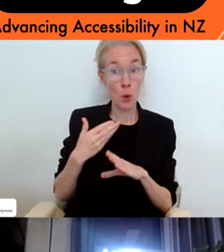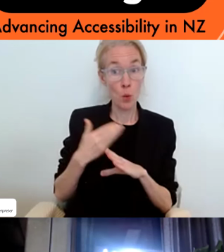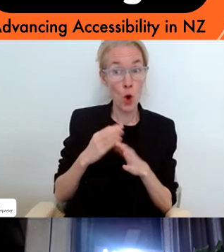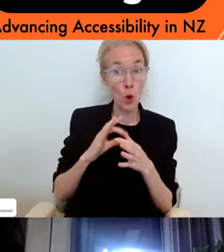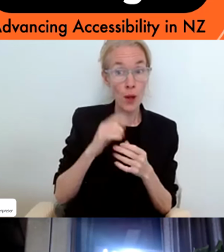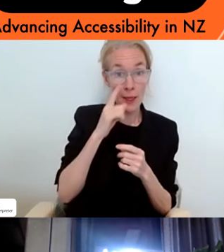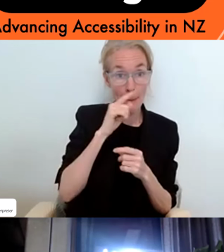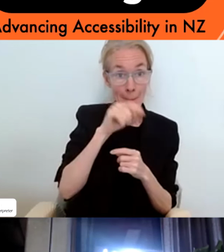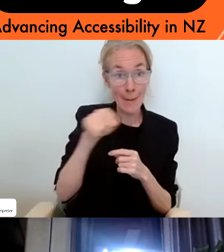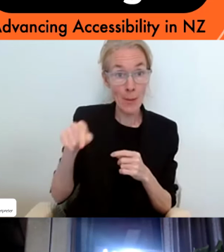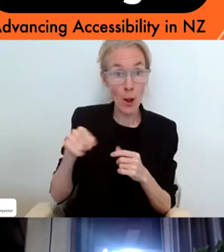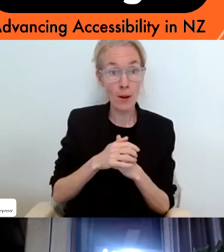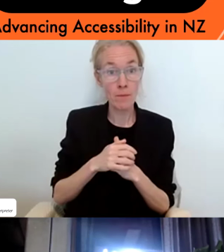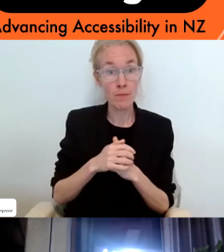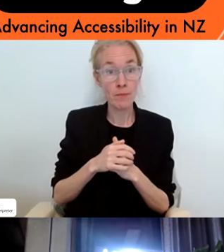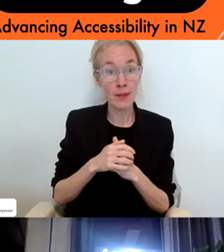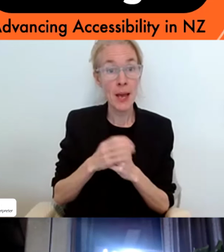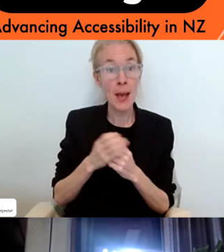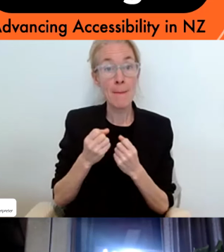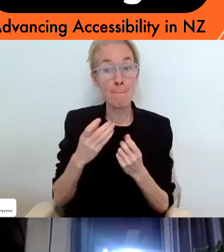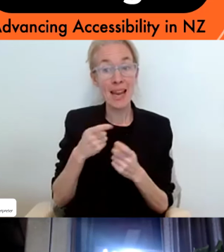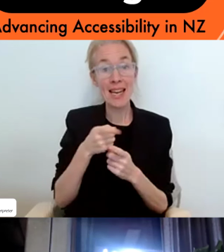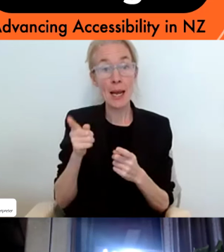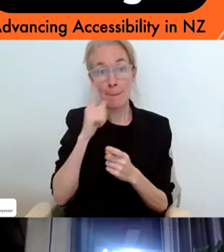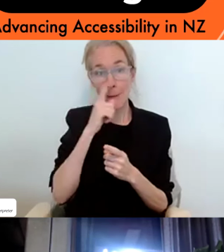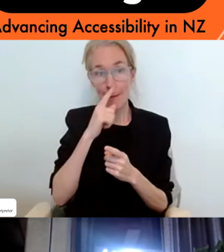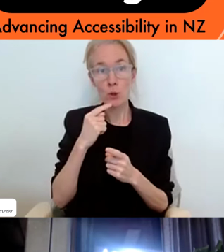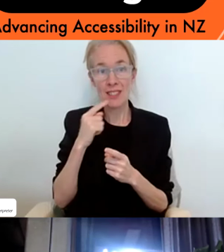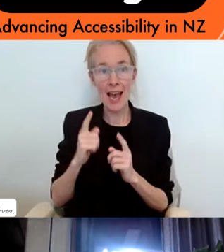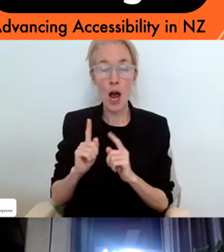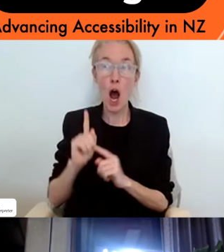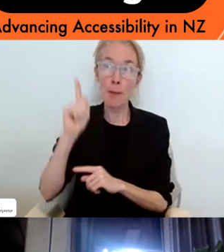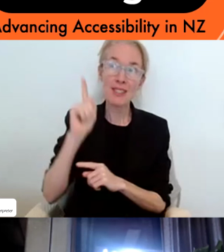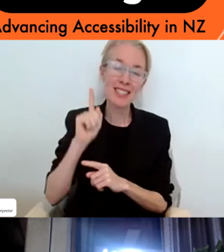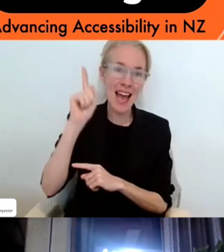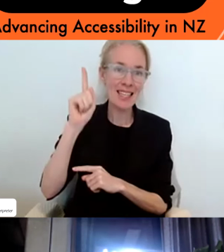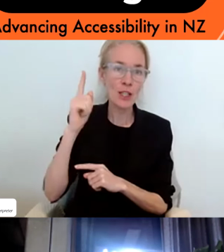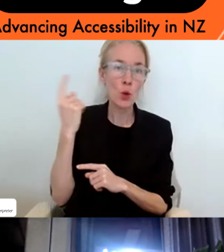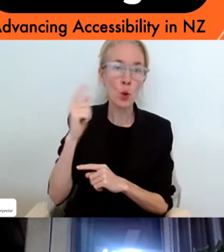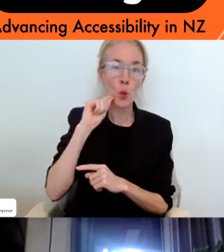the upstairs are for the more active older people. Well, there are no